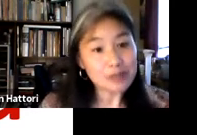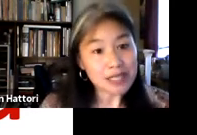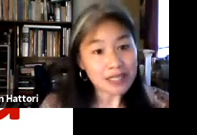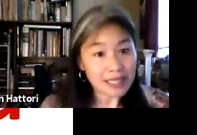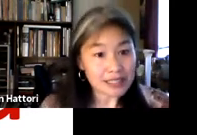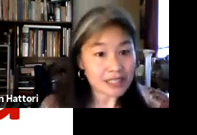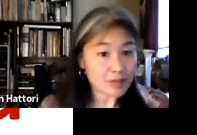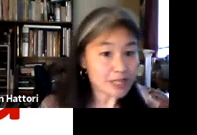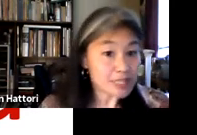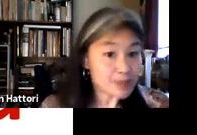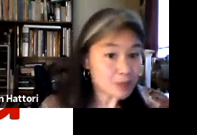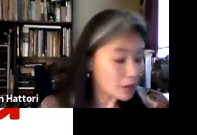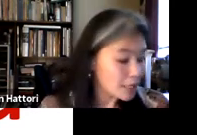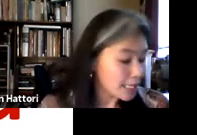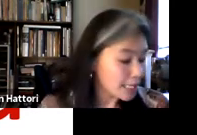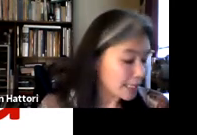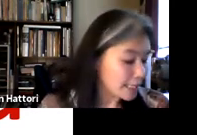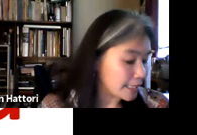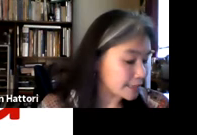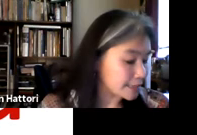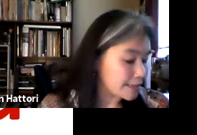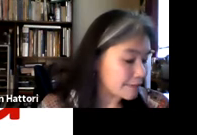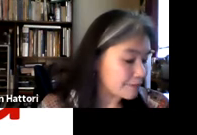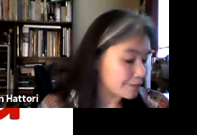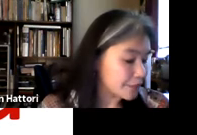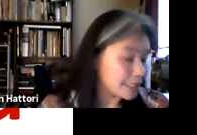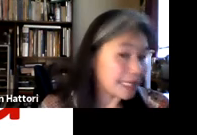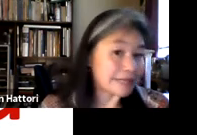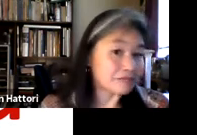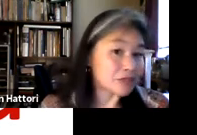find the Missouri family, my mother's family here. And she